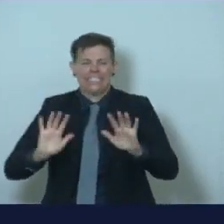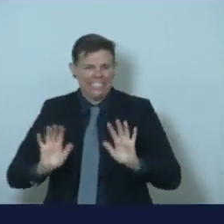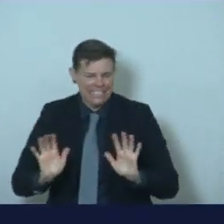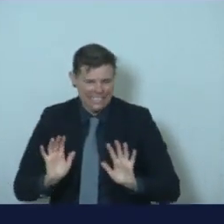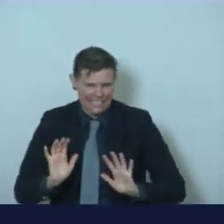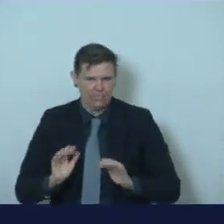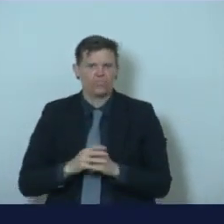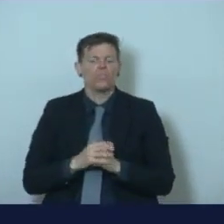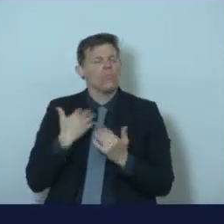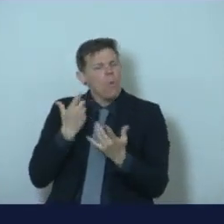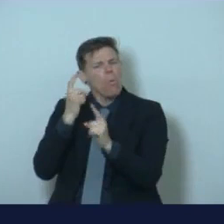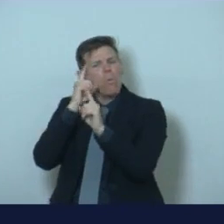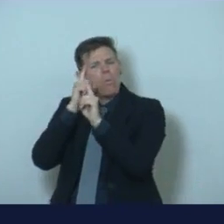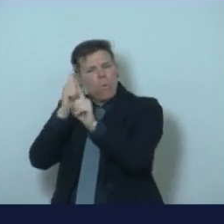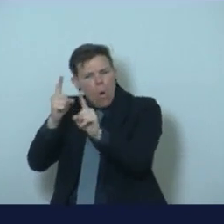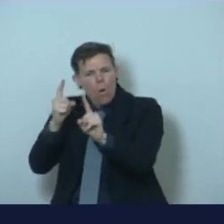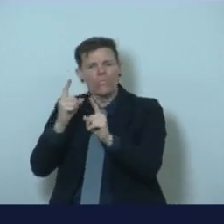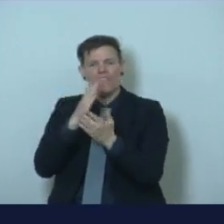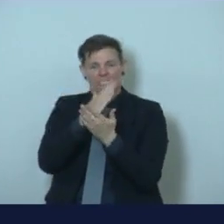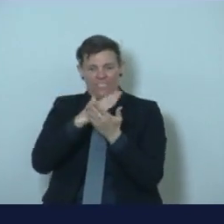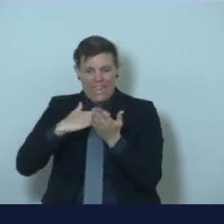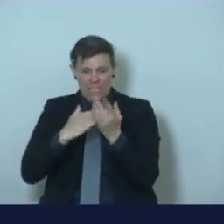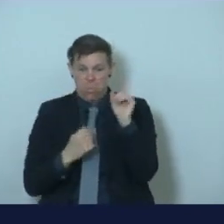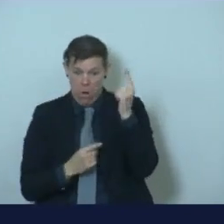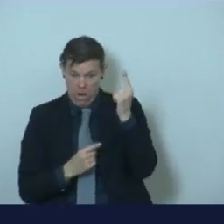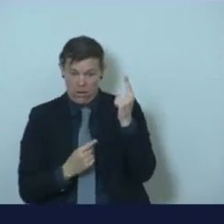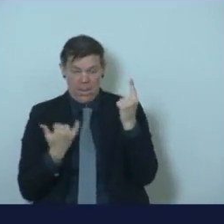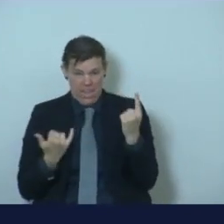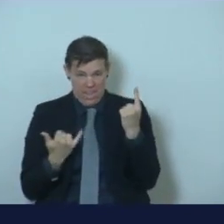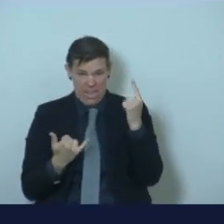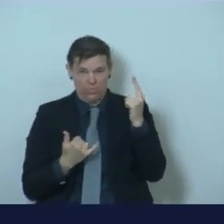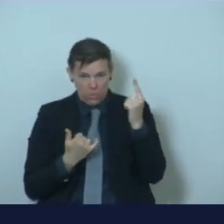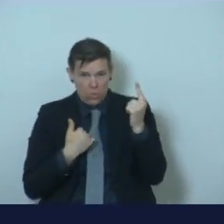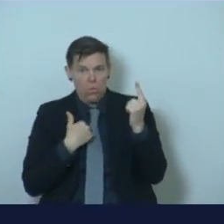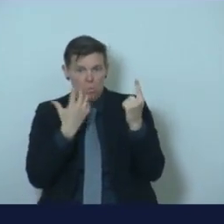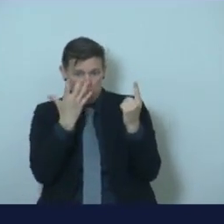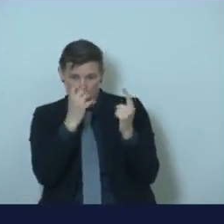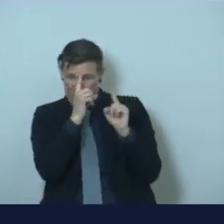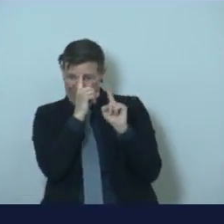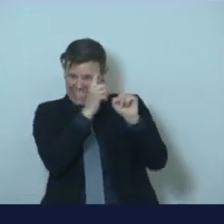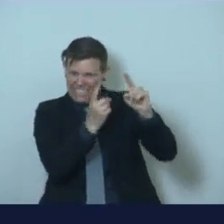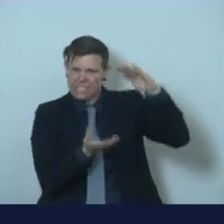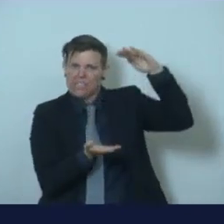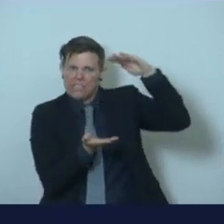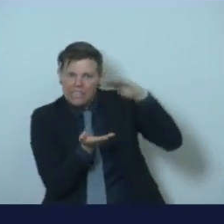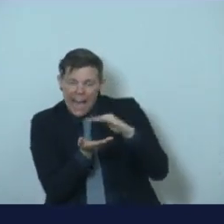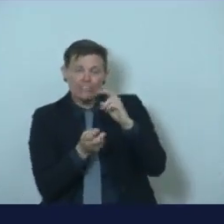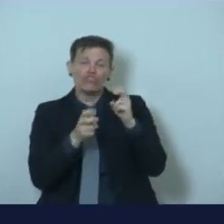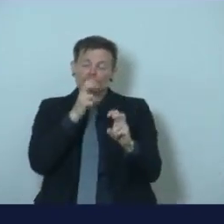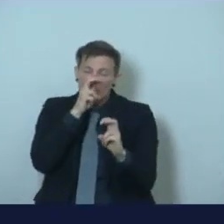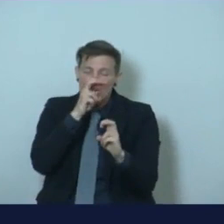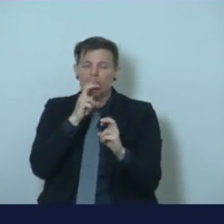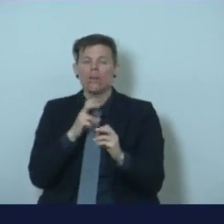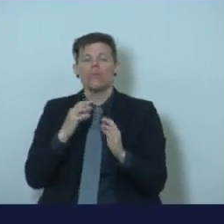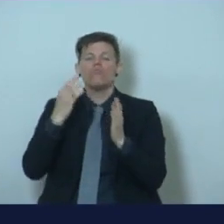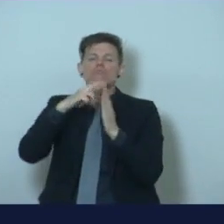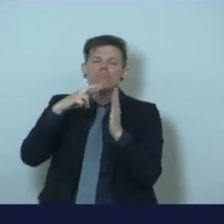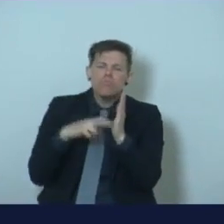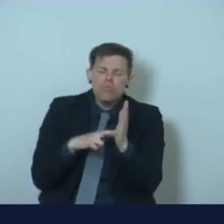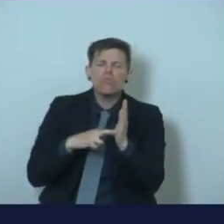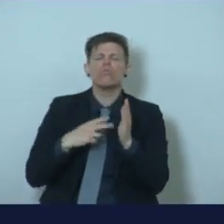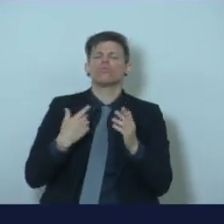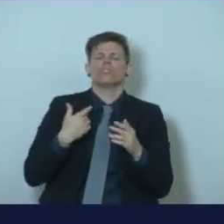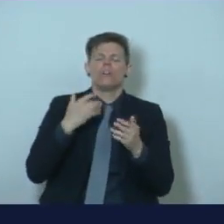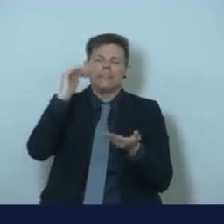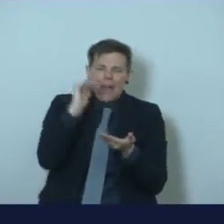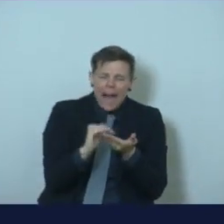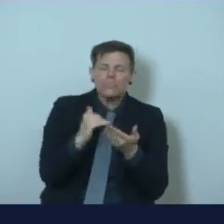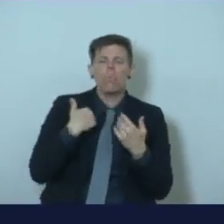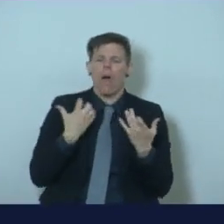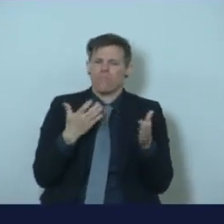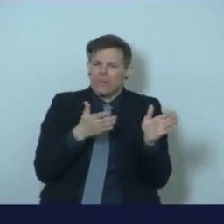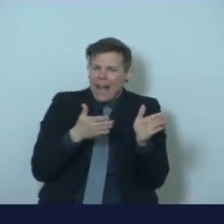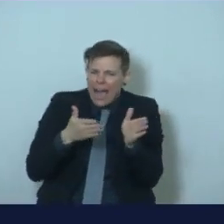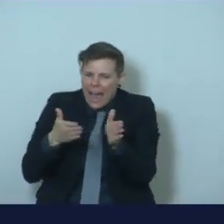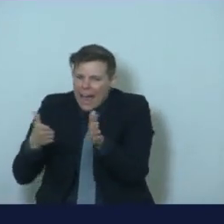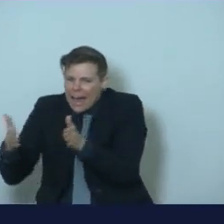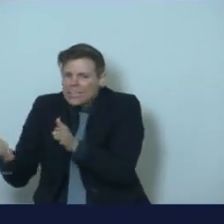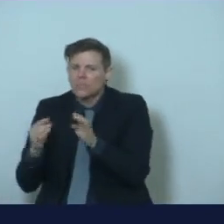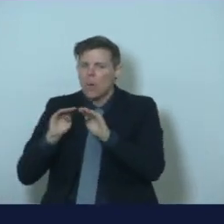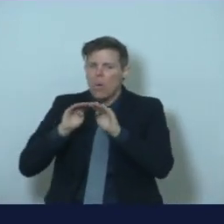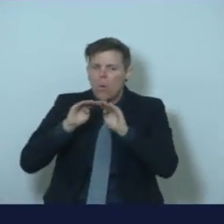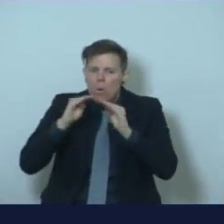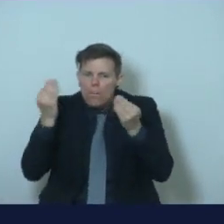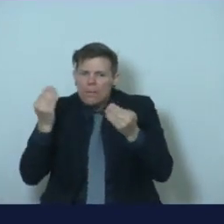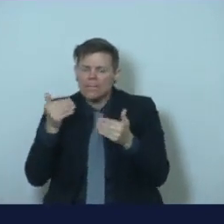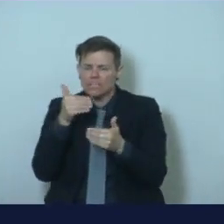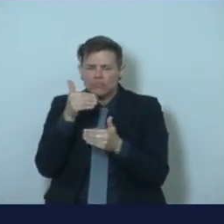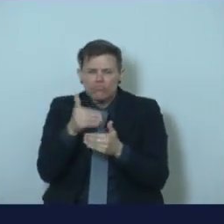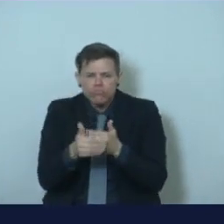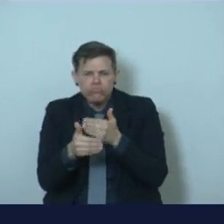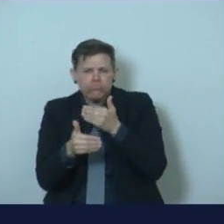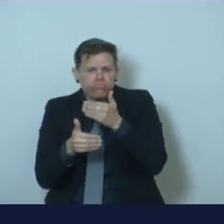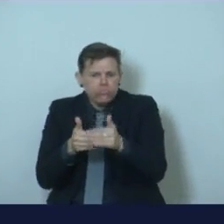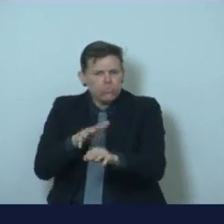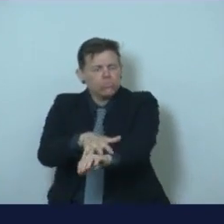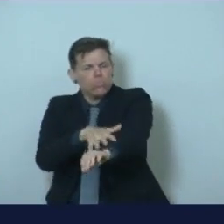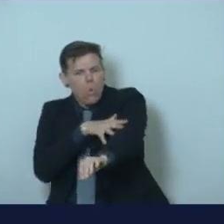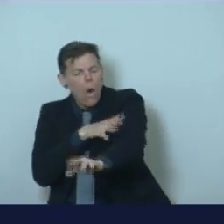BUT IF WE ARE AIMING FOR PHASE ONE, REMEMBER, LAST WEAK, WE TACKED ABOUT OUR GUIDELINES AND OUR EFFORTS TO RELAX RESTRICTIONS AND TO METHODICALLY AND SAFELY PRU DNLY, PRODUCK